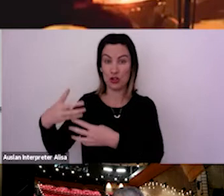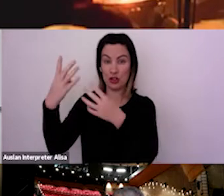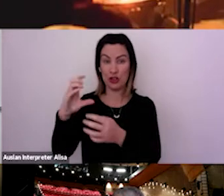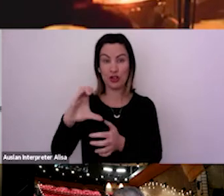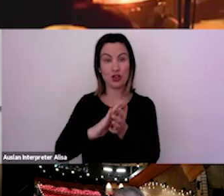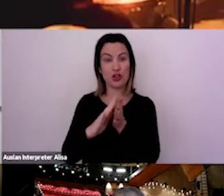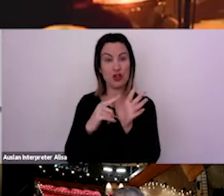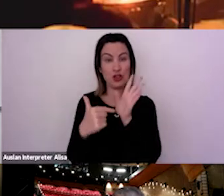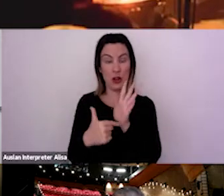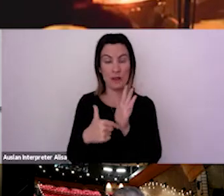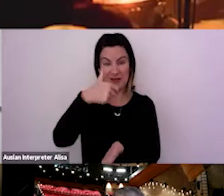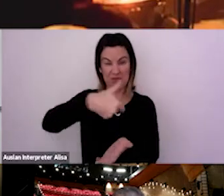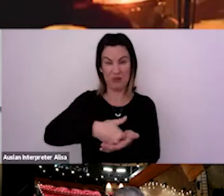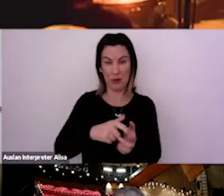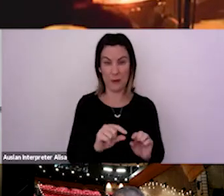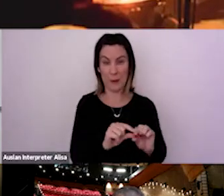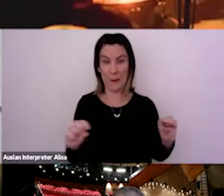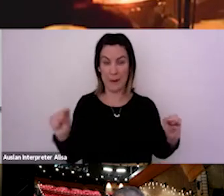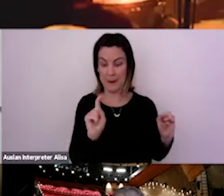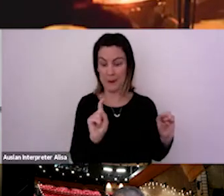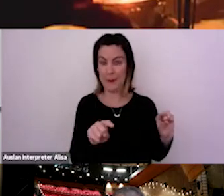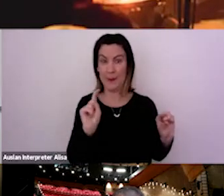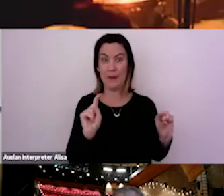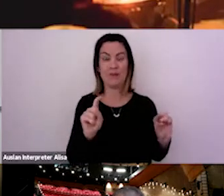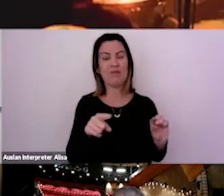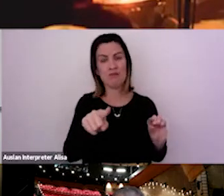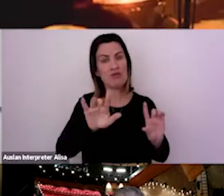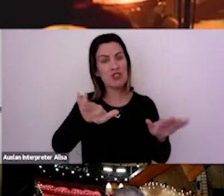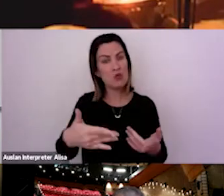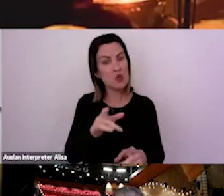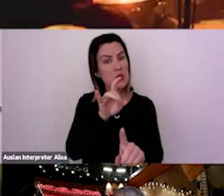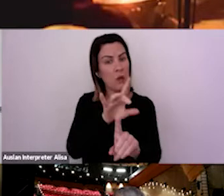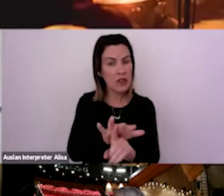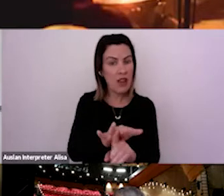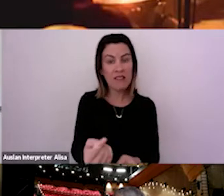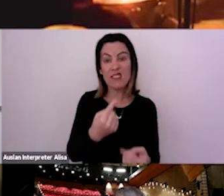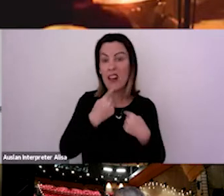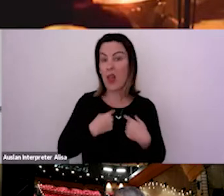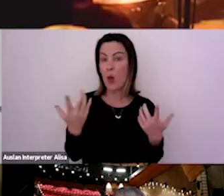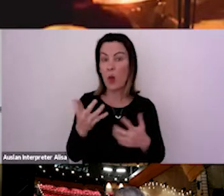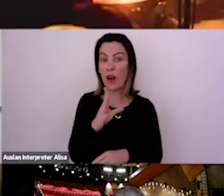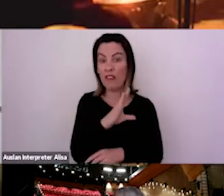introduce yourselves and tell us where you are today or share any thoughts or comments.